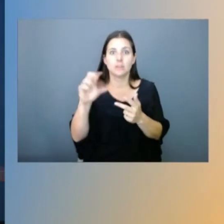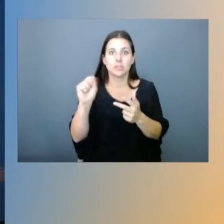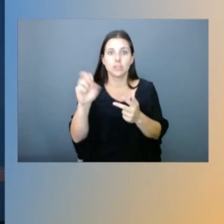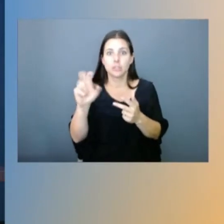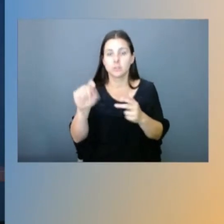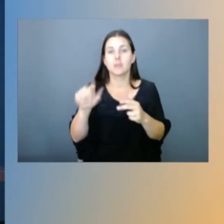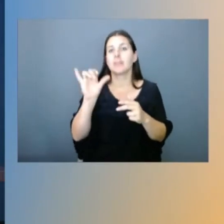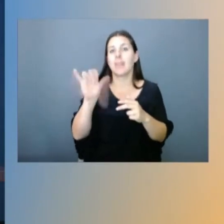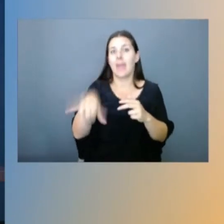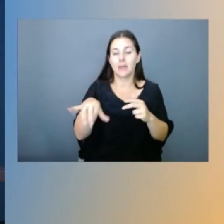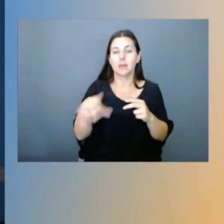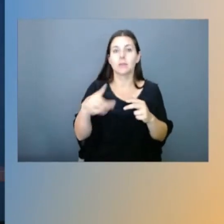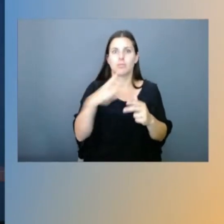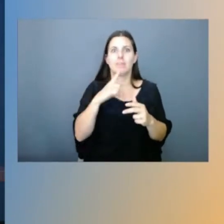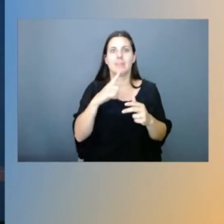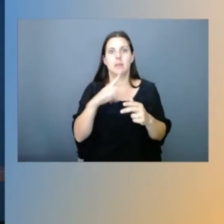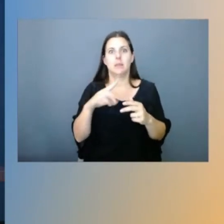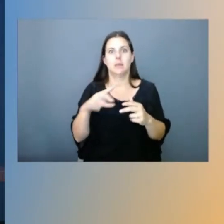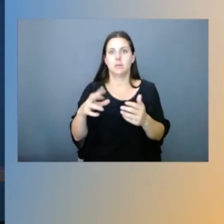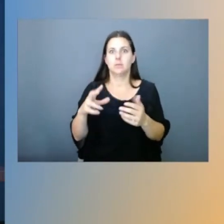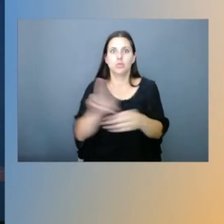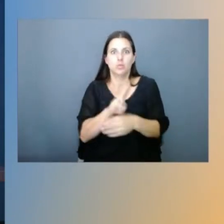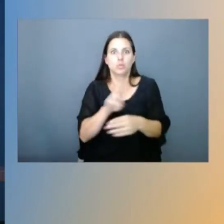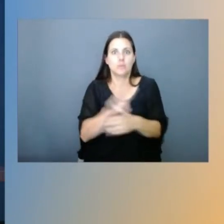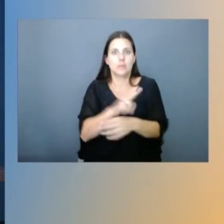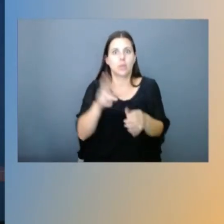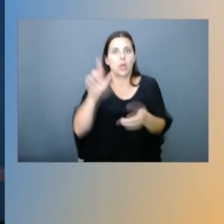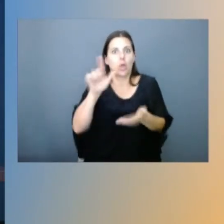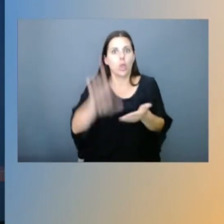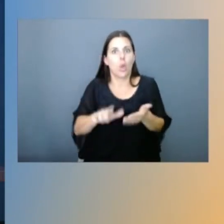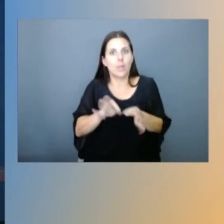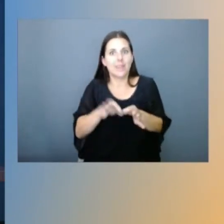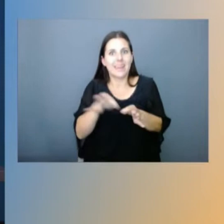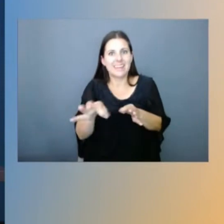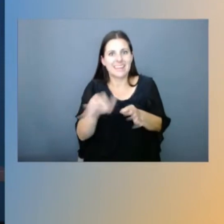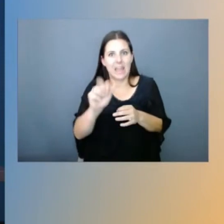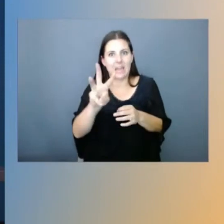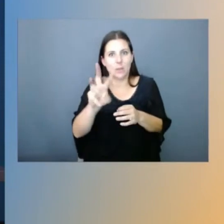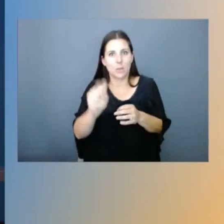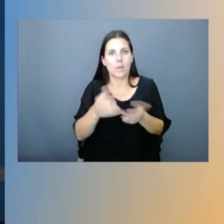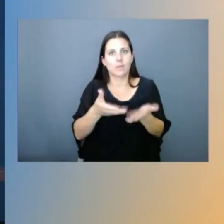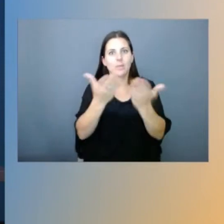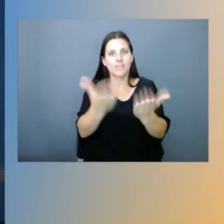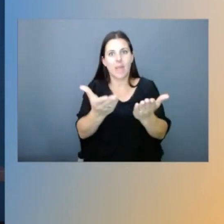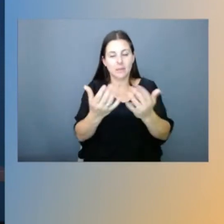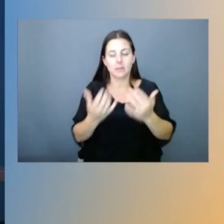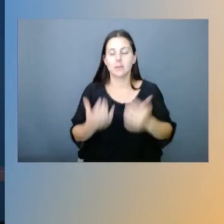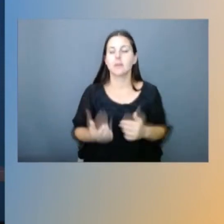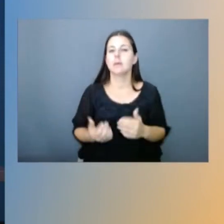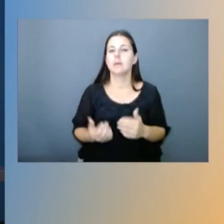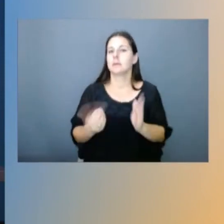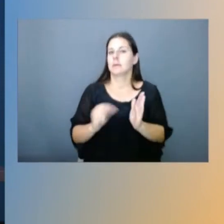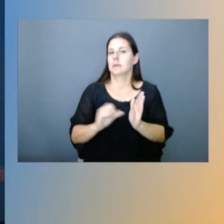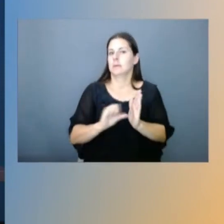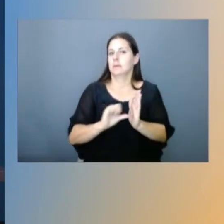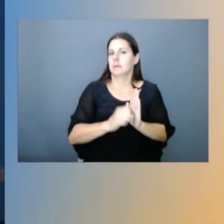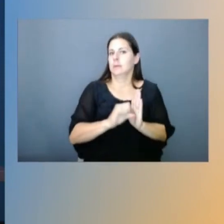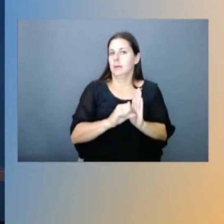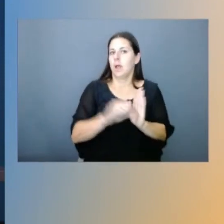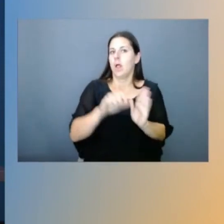of the low-latency infrastructure that AWS already provides. Now, here again, I want to clarify that when we talk about low latency, I'm not really simply talking